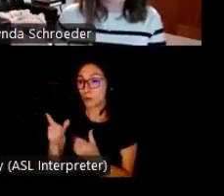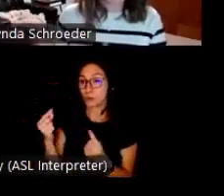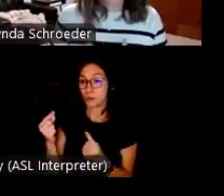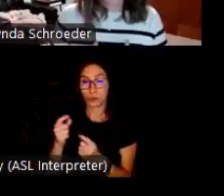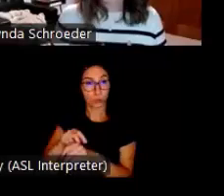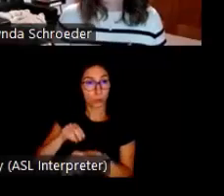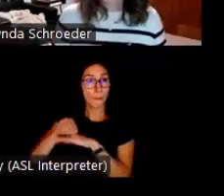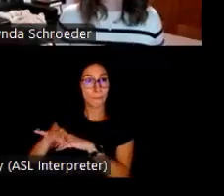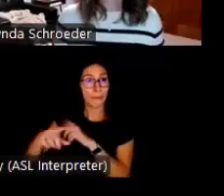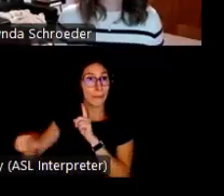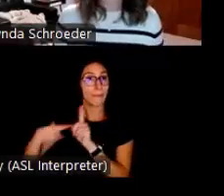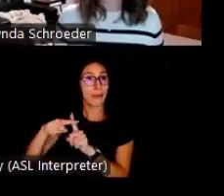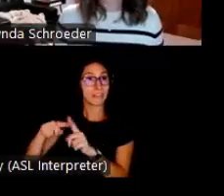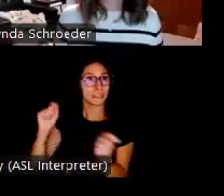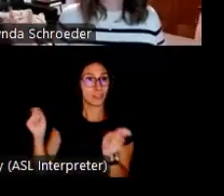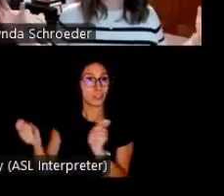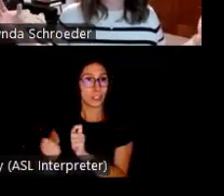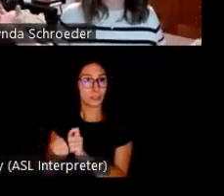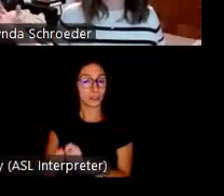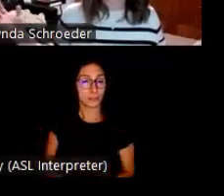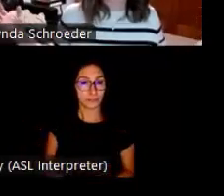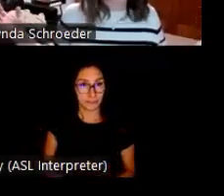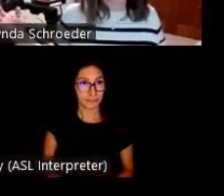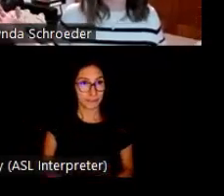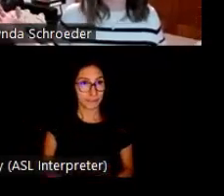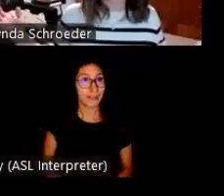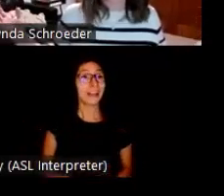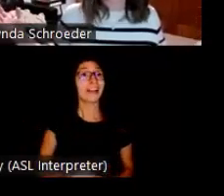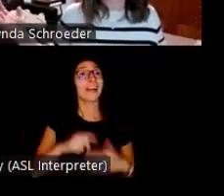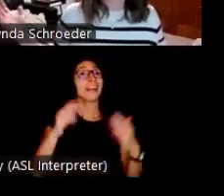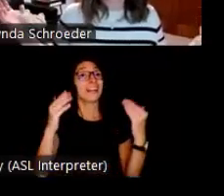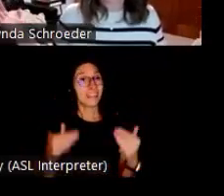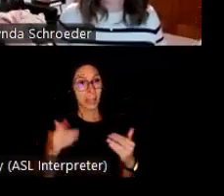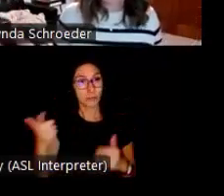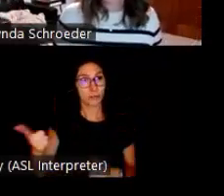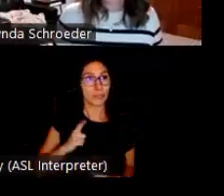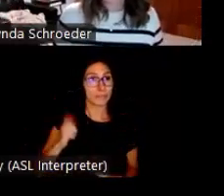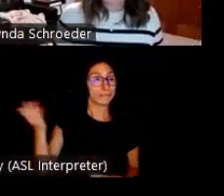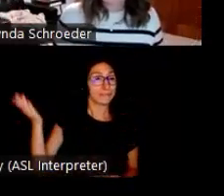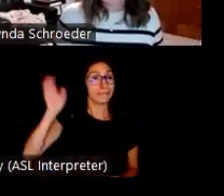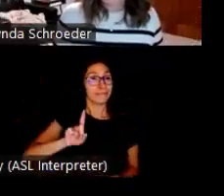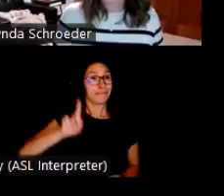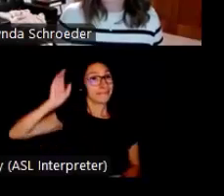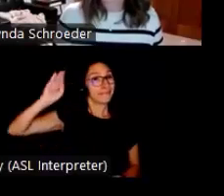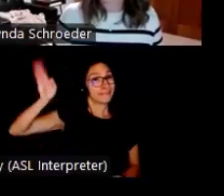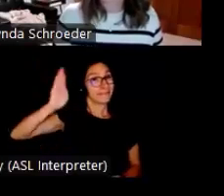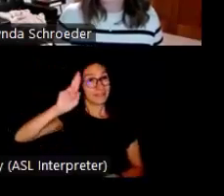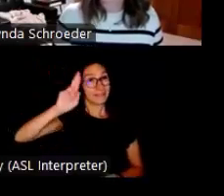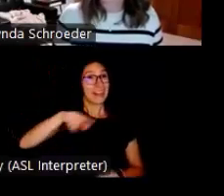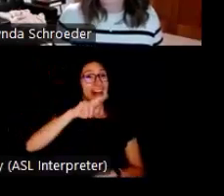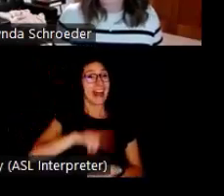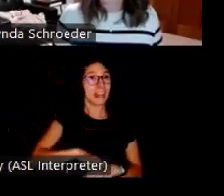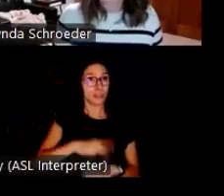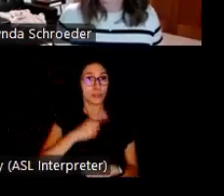And then we gave presentations at a national stage to say, you should do assessments like this in your state as well.